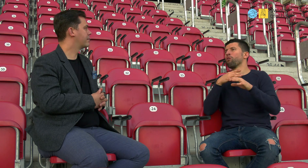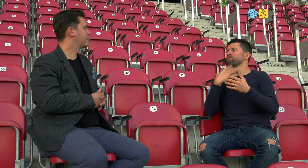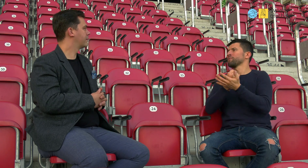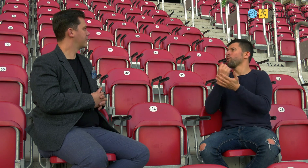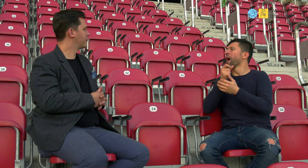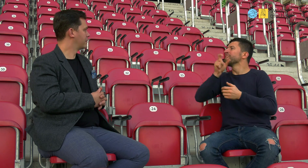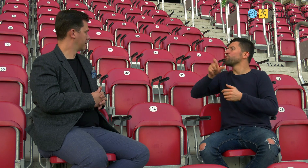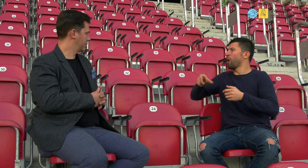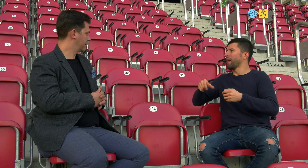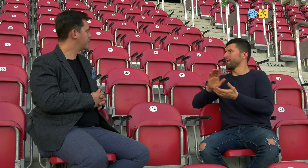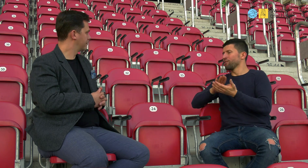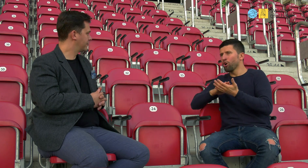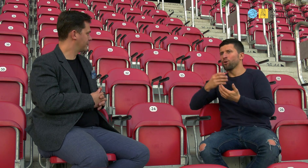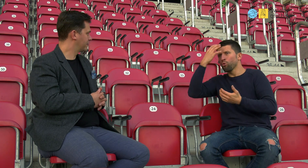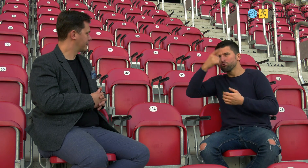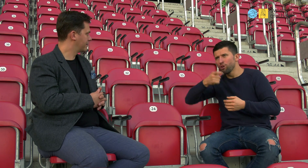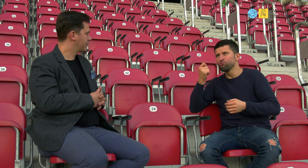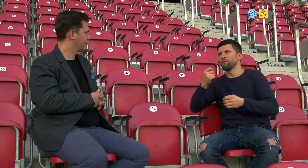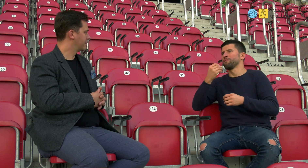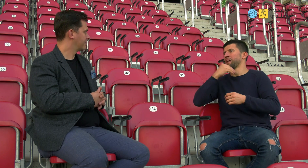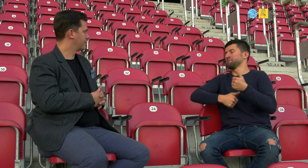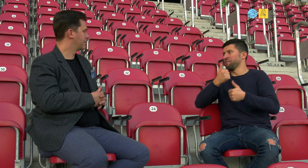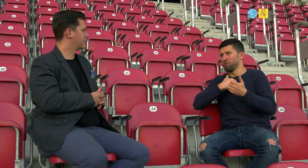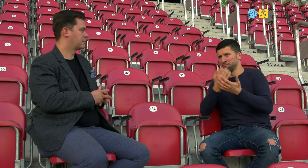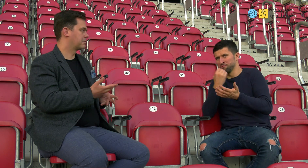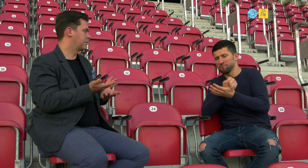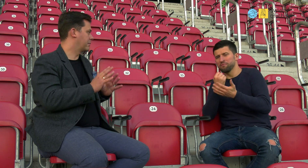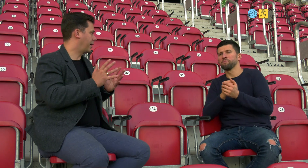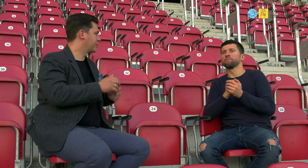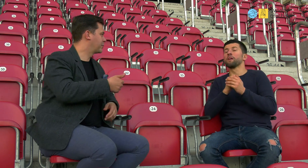I won a lot of individual awards king of shooters, best player.